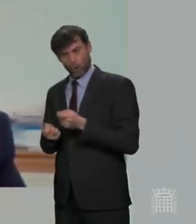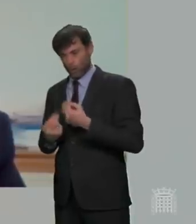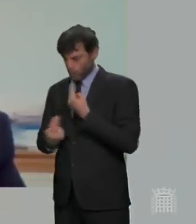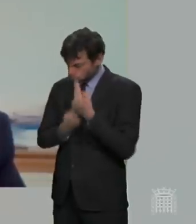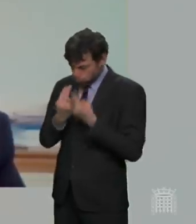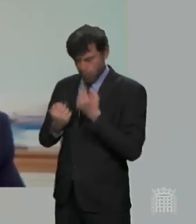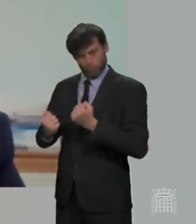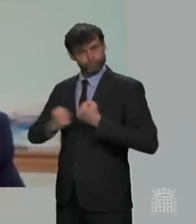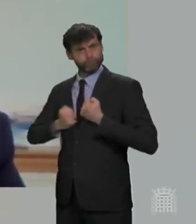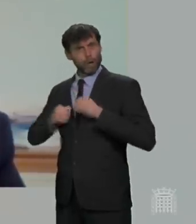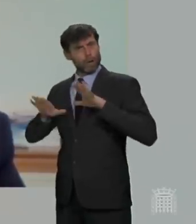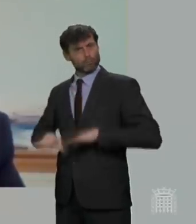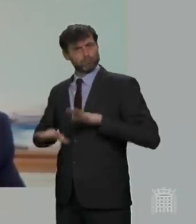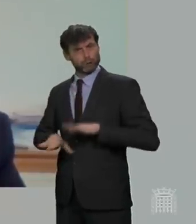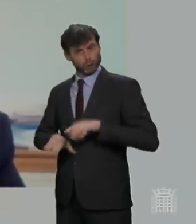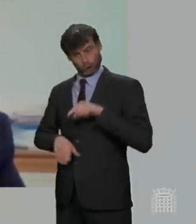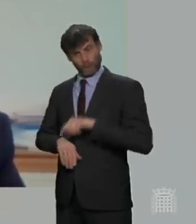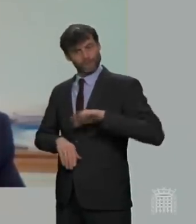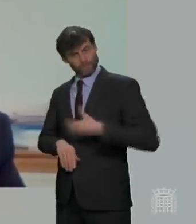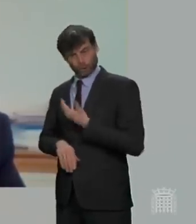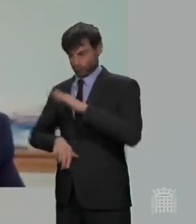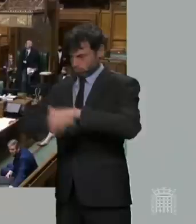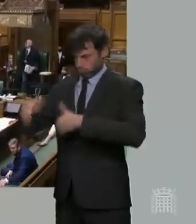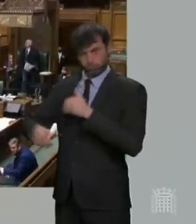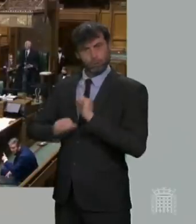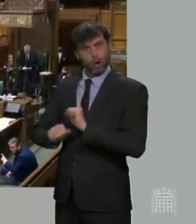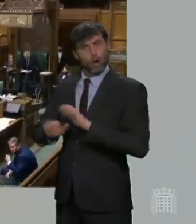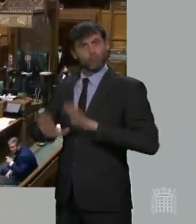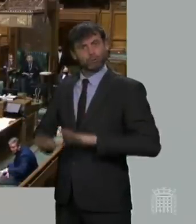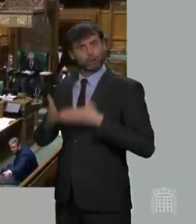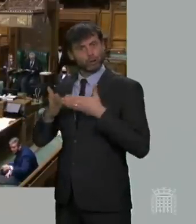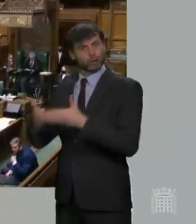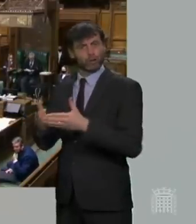using British-caught fish? >> The Prime Minister